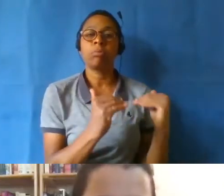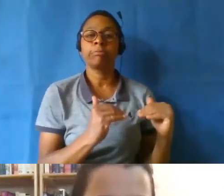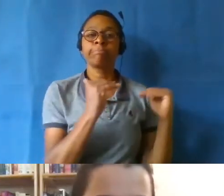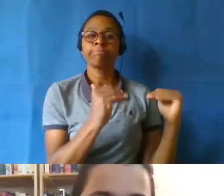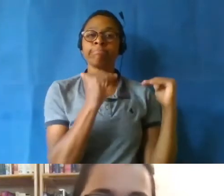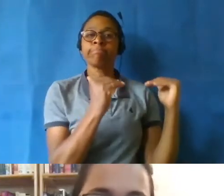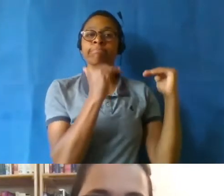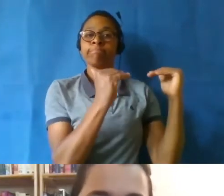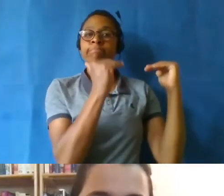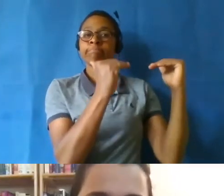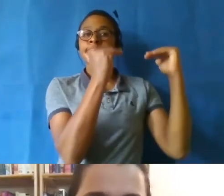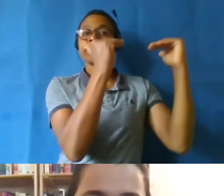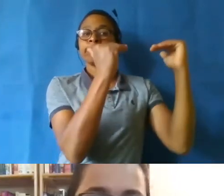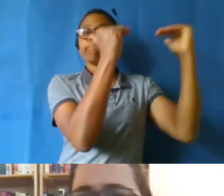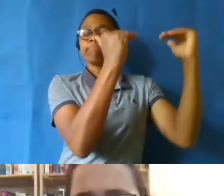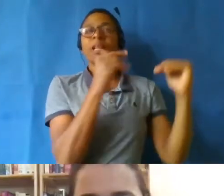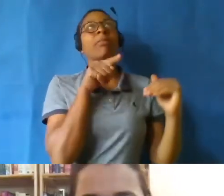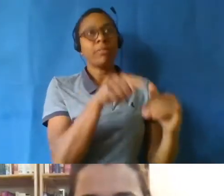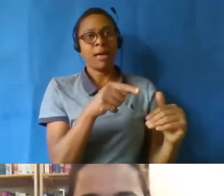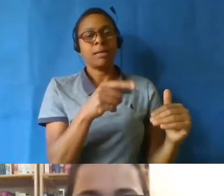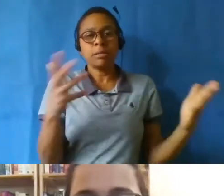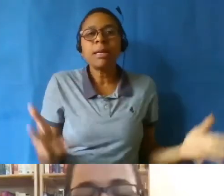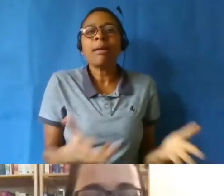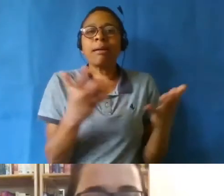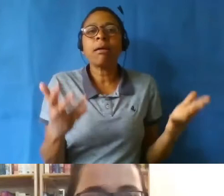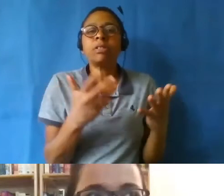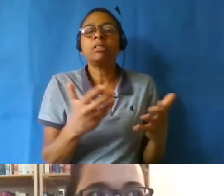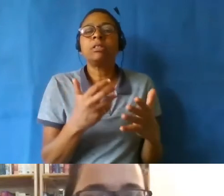current like in the fundamentalist government I'm not sure if I'm making a lot of sense entirely